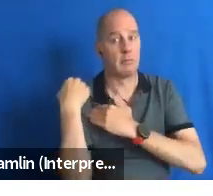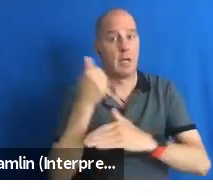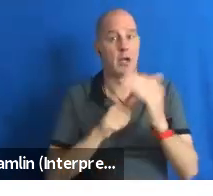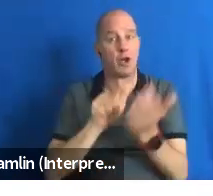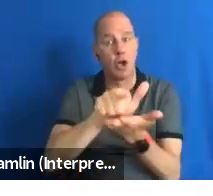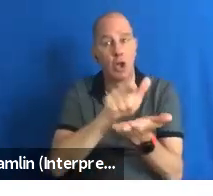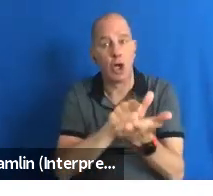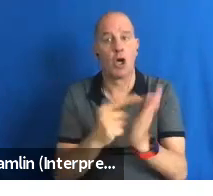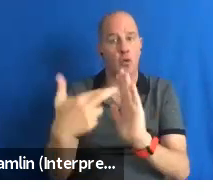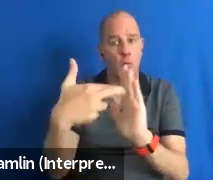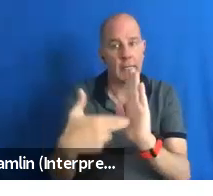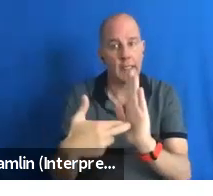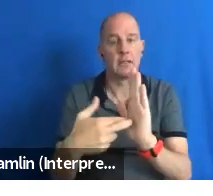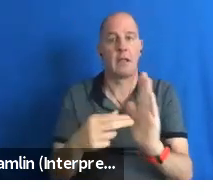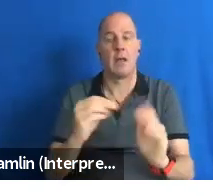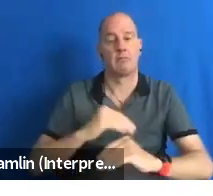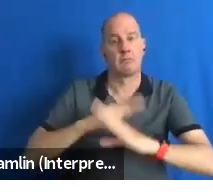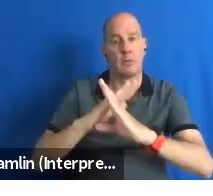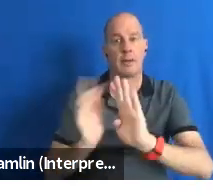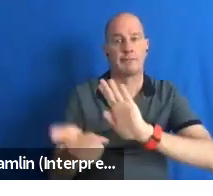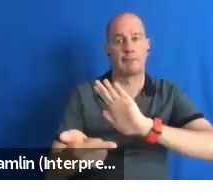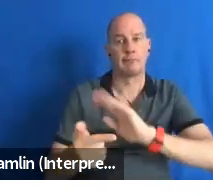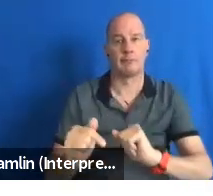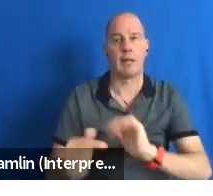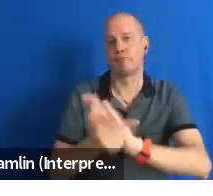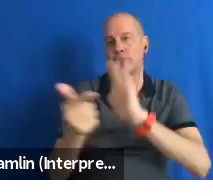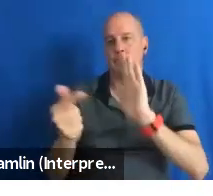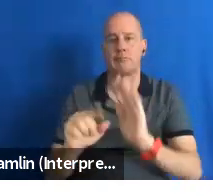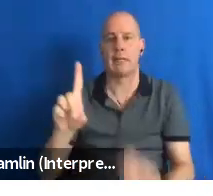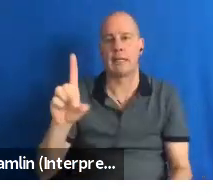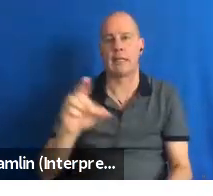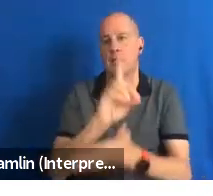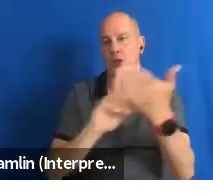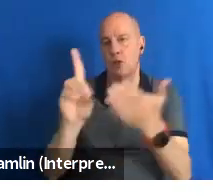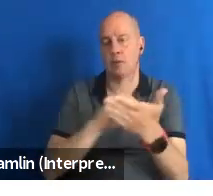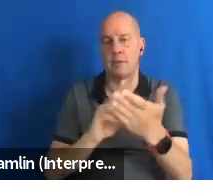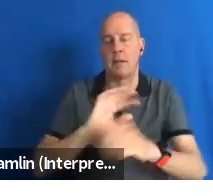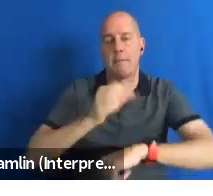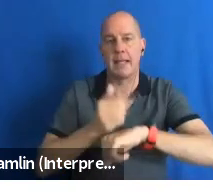regulations that prohibit discrimination on the basis of race, color, national origin,